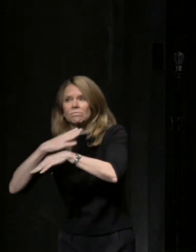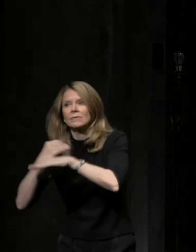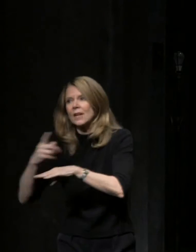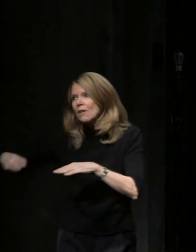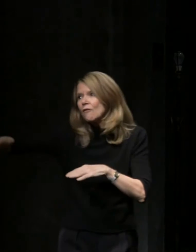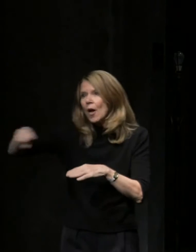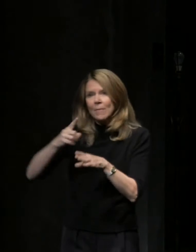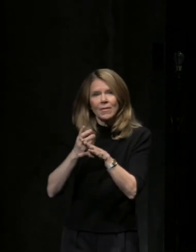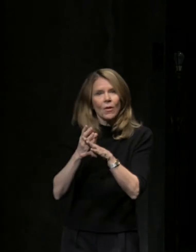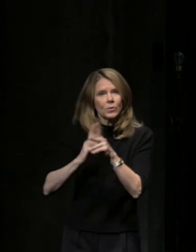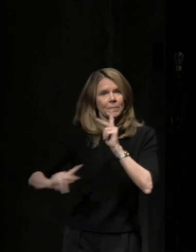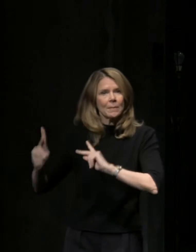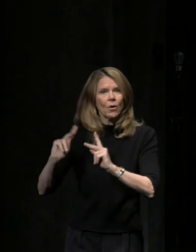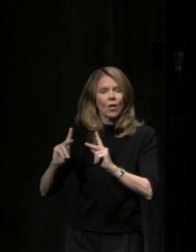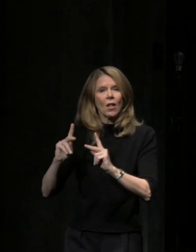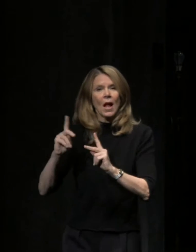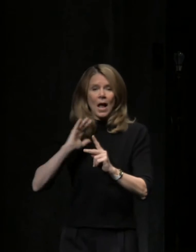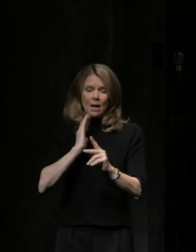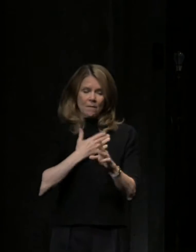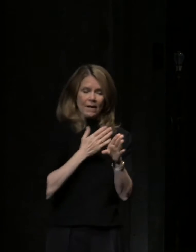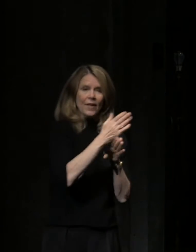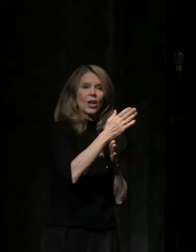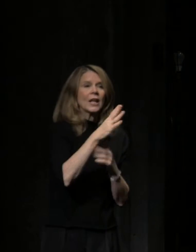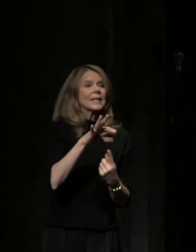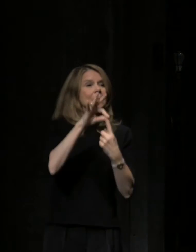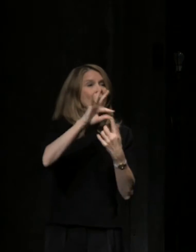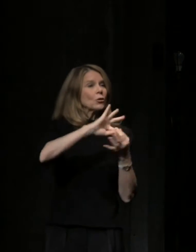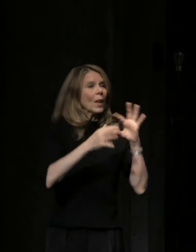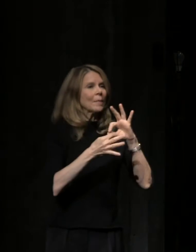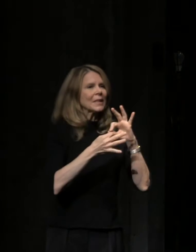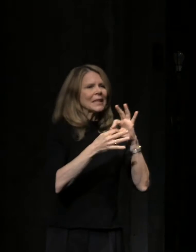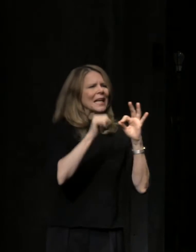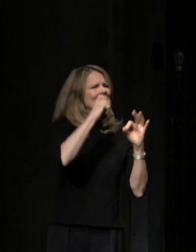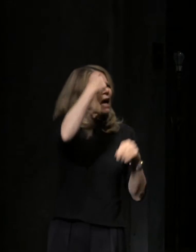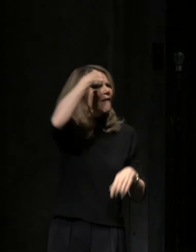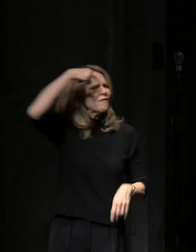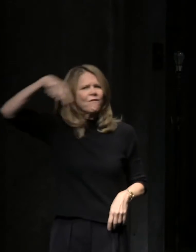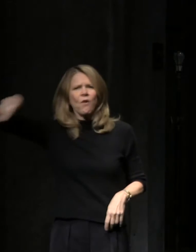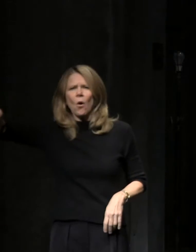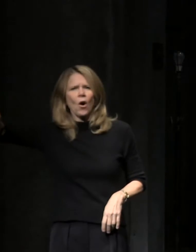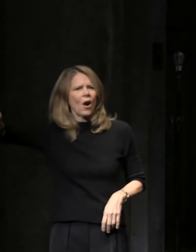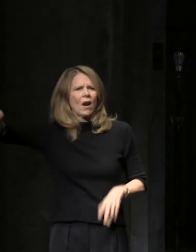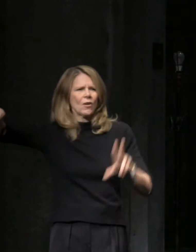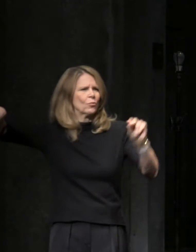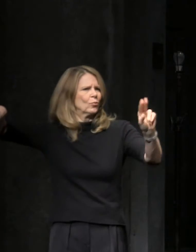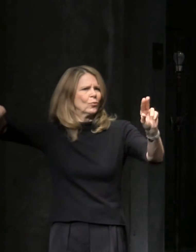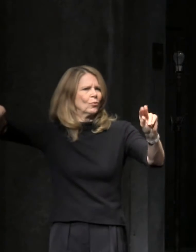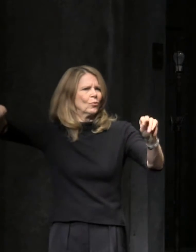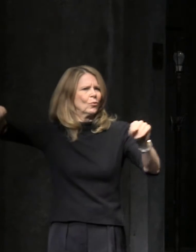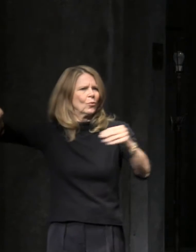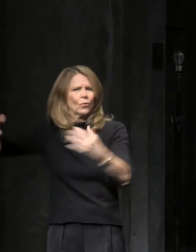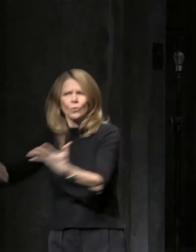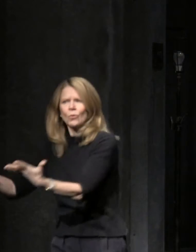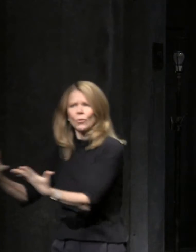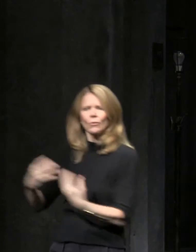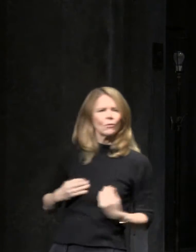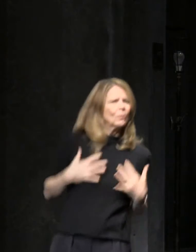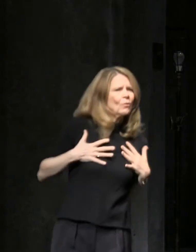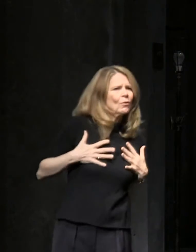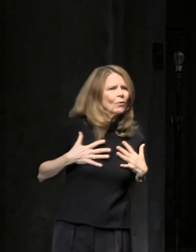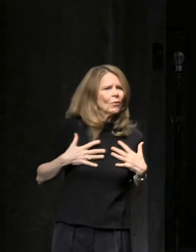is not so much a movement for them as it is a movement from them. I felt like last night